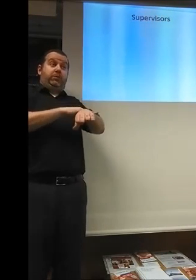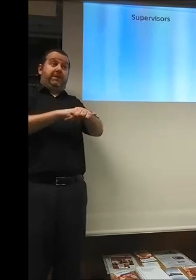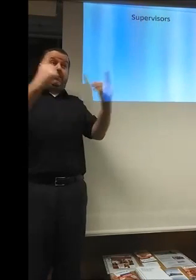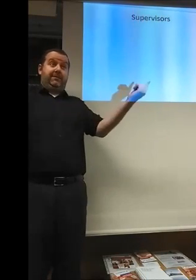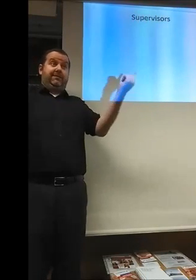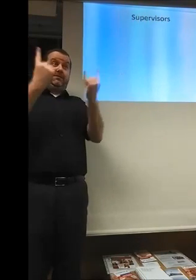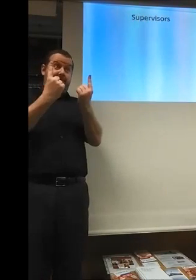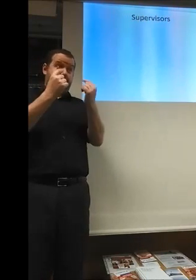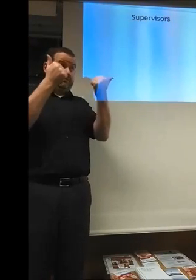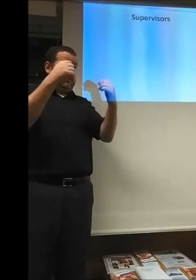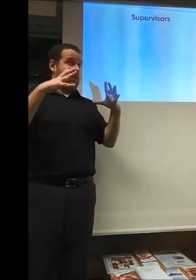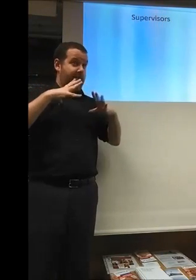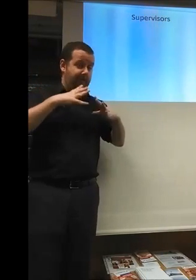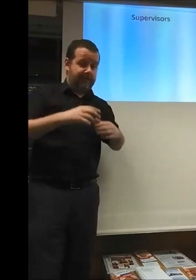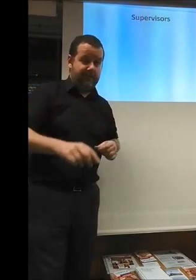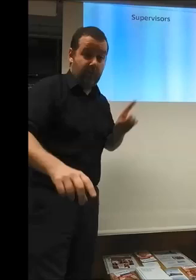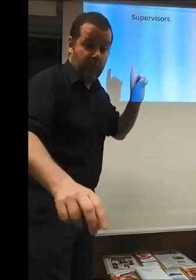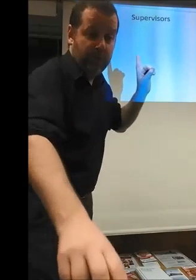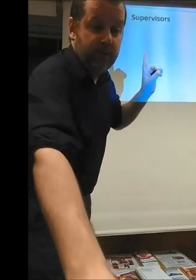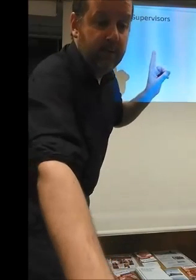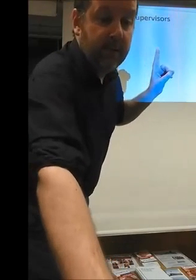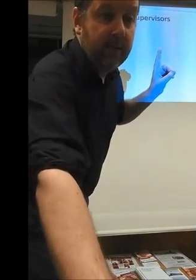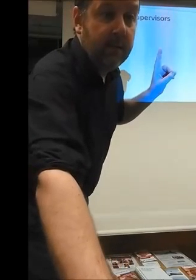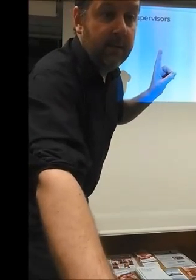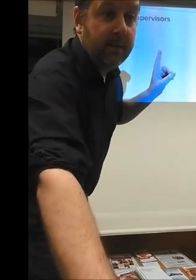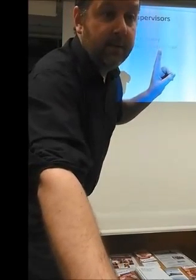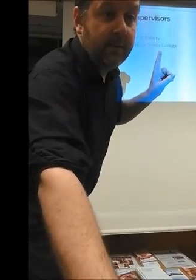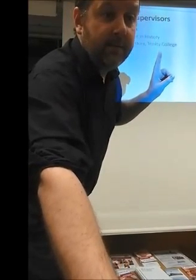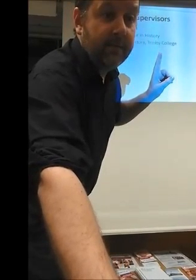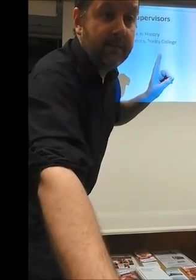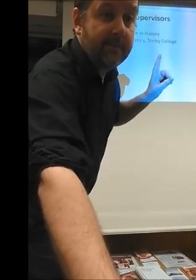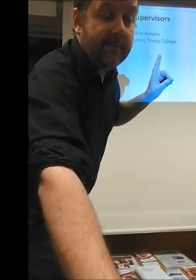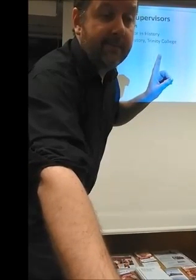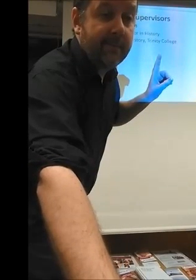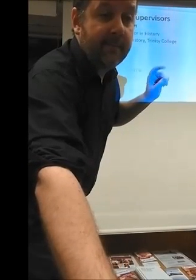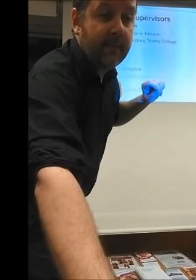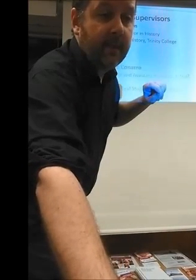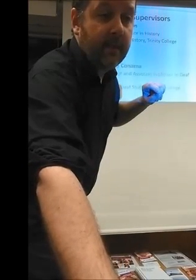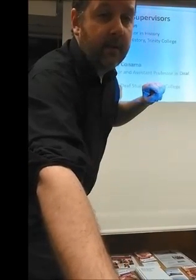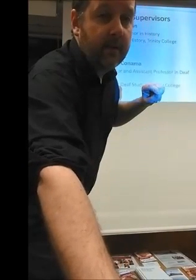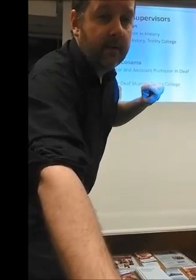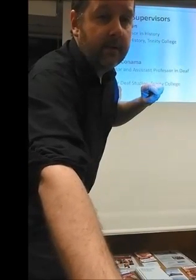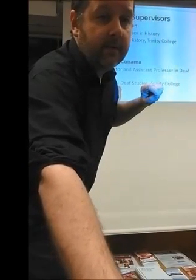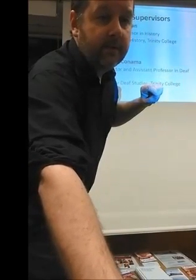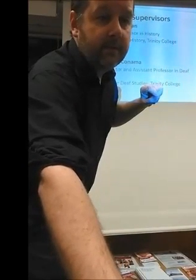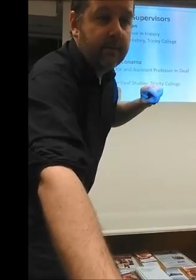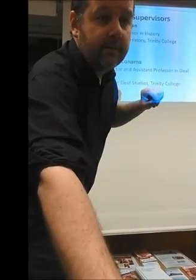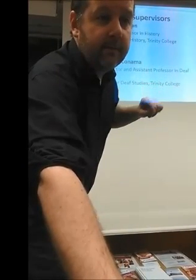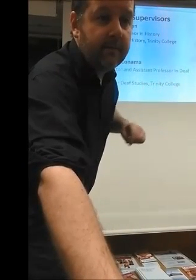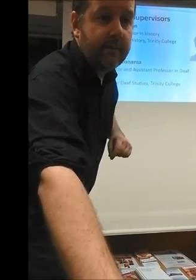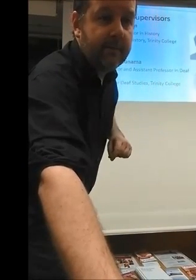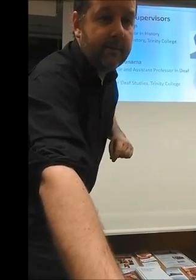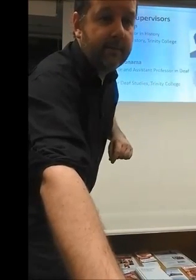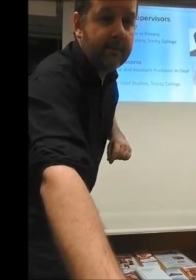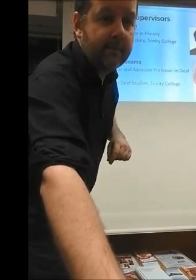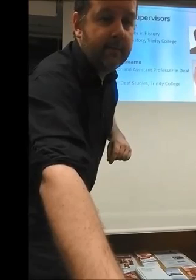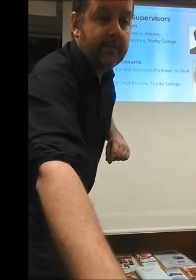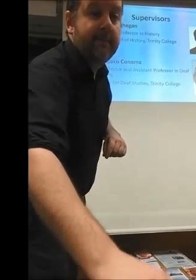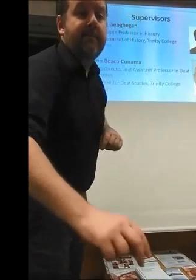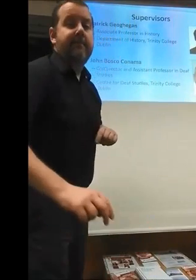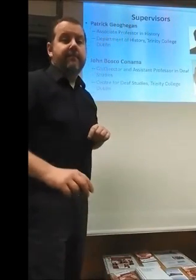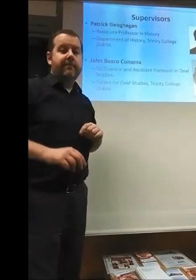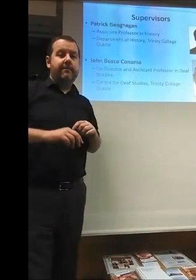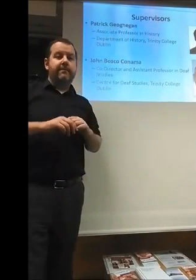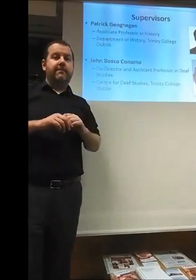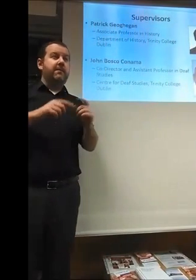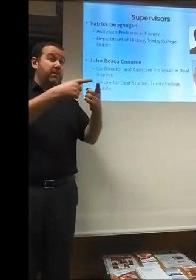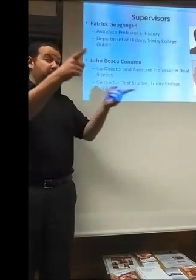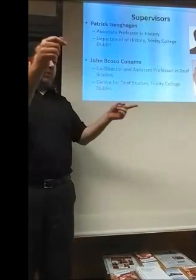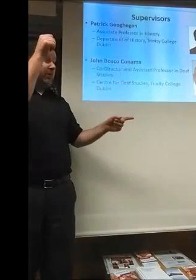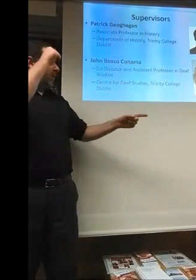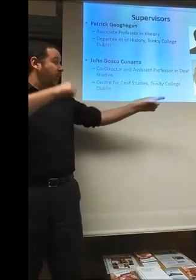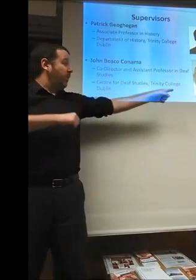So I have two supervisors so it’s handy enough.